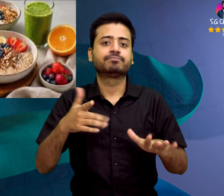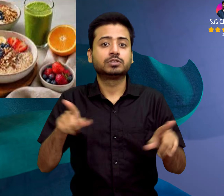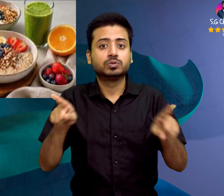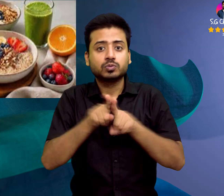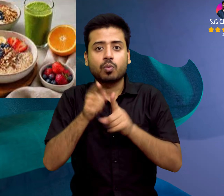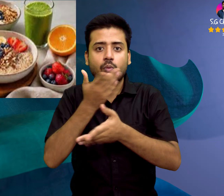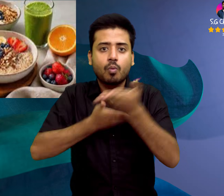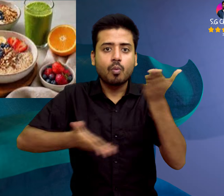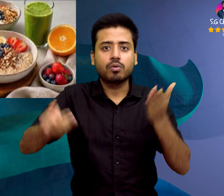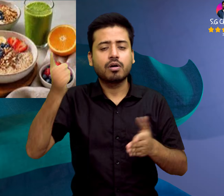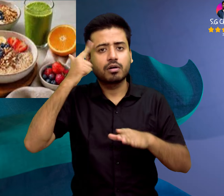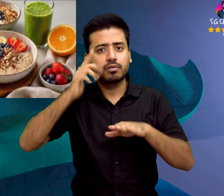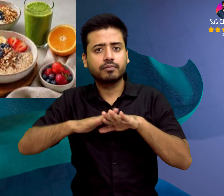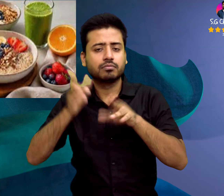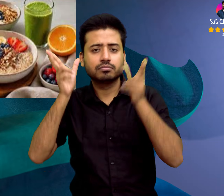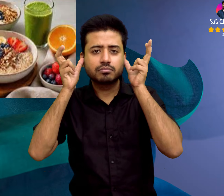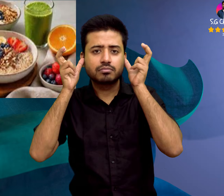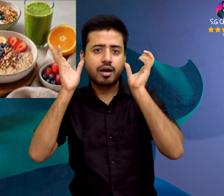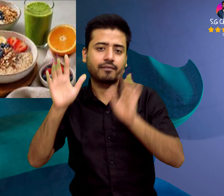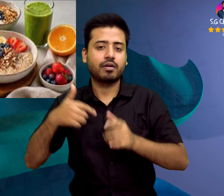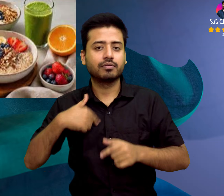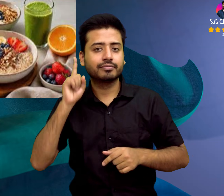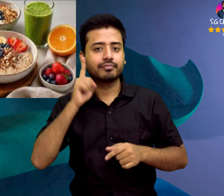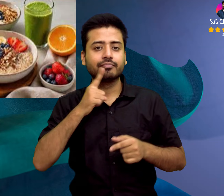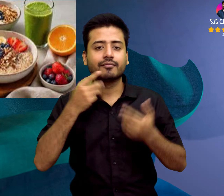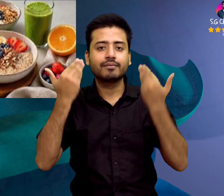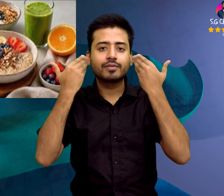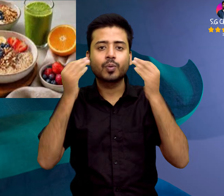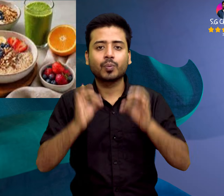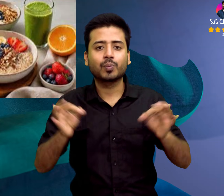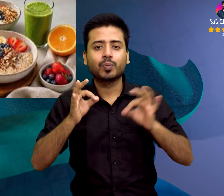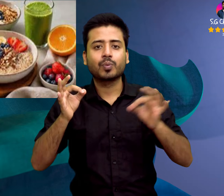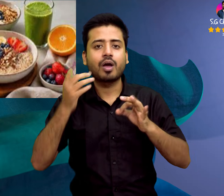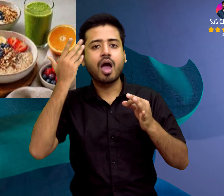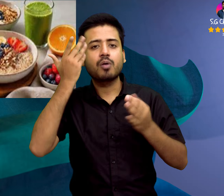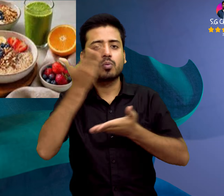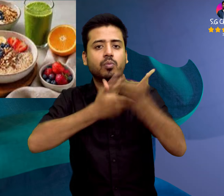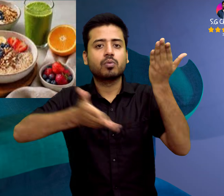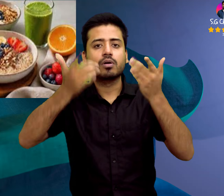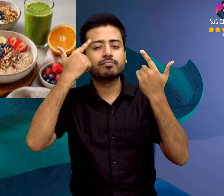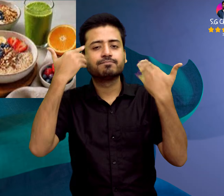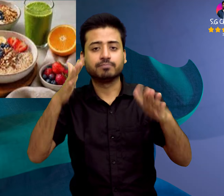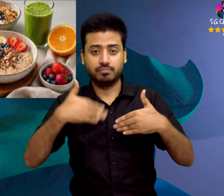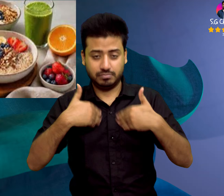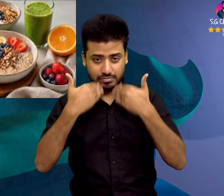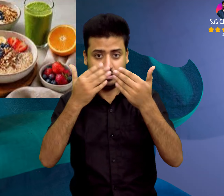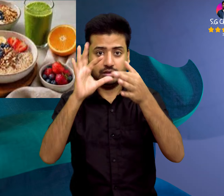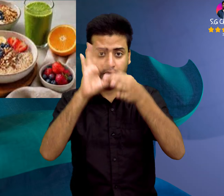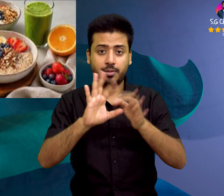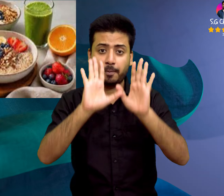oxidized, they form harmful compounds, including free radicals and advanced lipid oxidation and